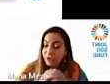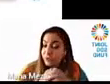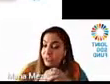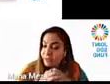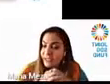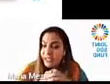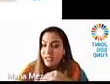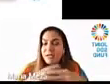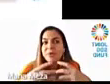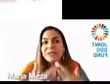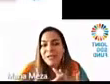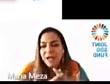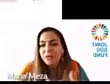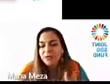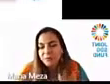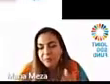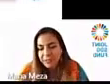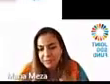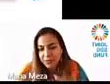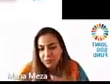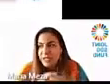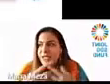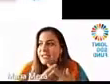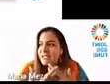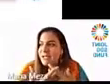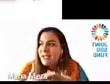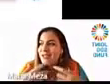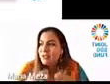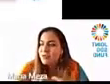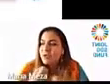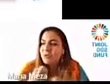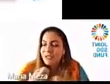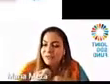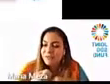condition of vulnerability but who have some kind of entrepreneurship that they feel is a